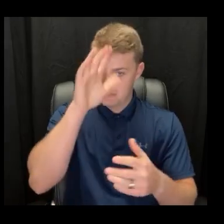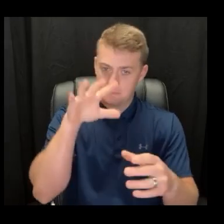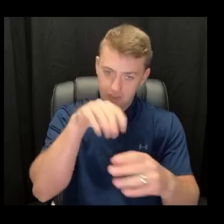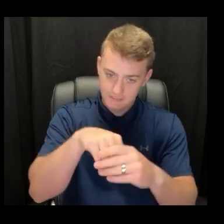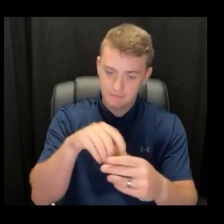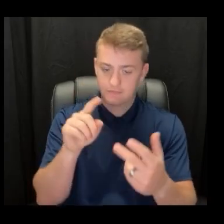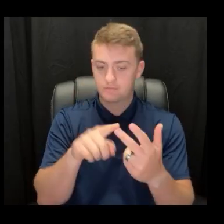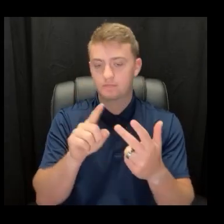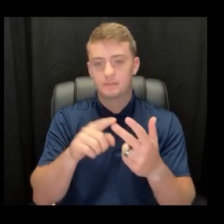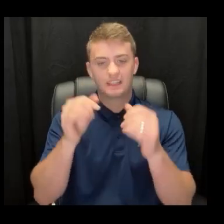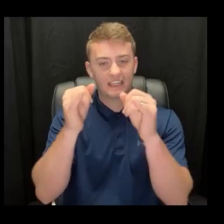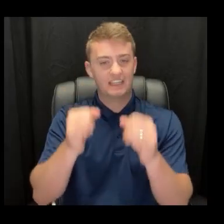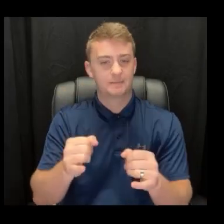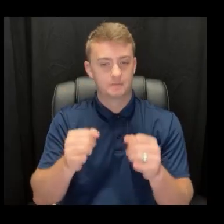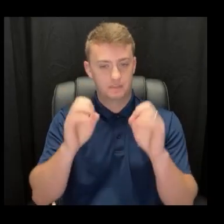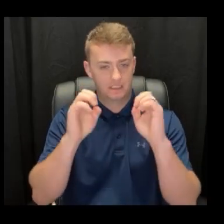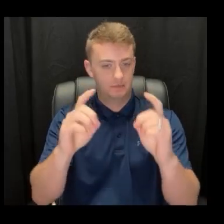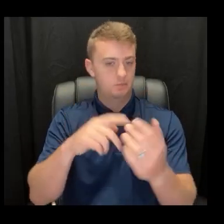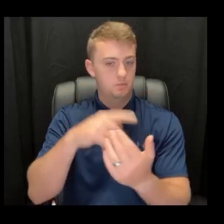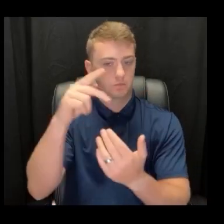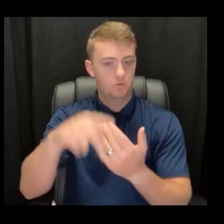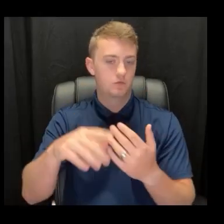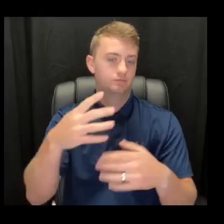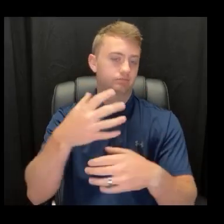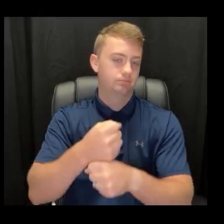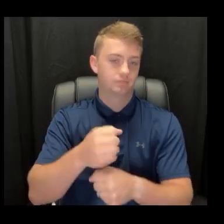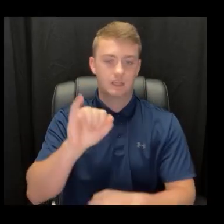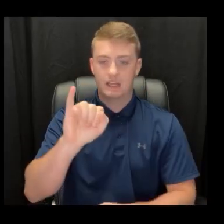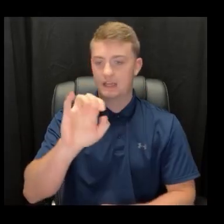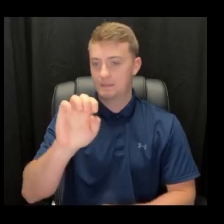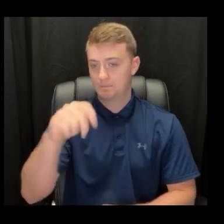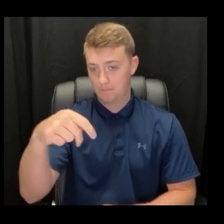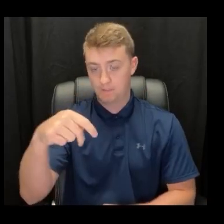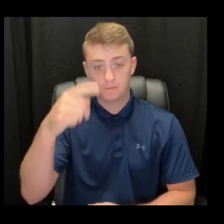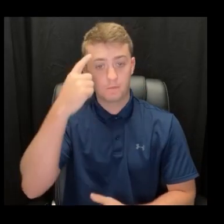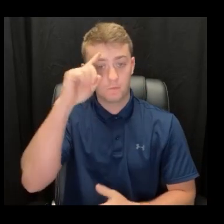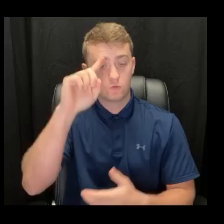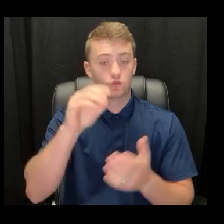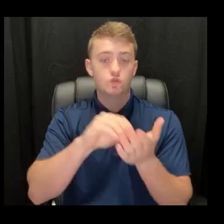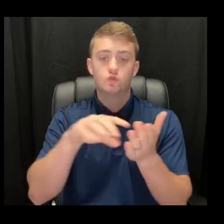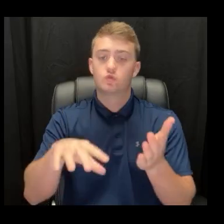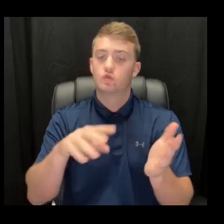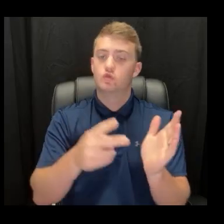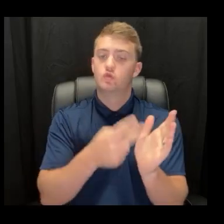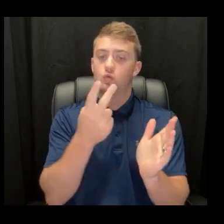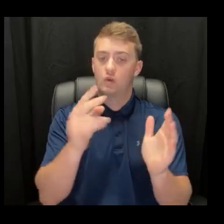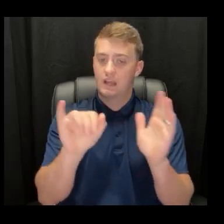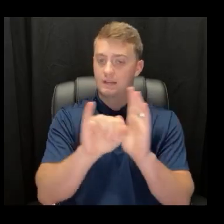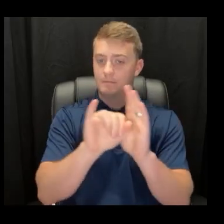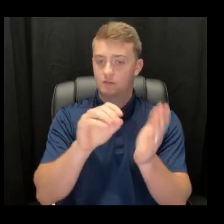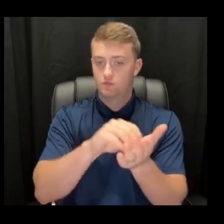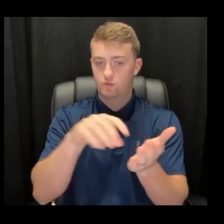and the individualized education program or IEP for supporting dually identified students,